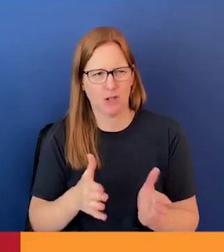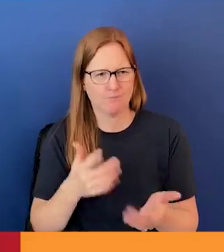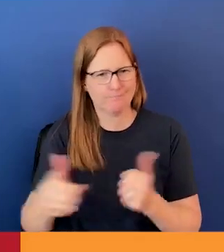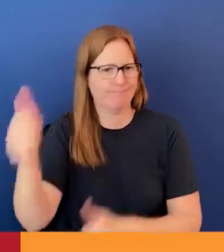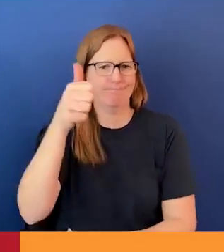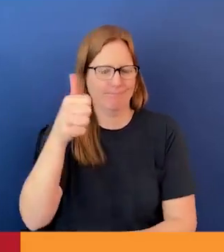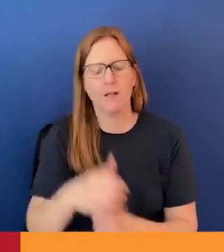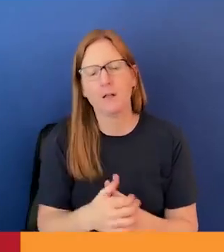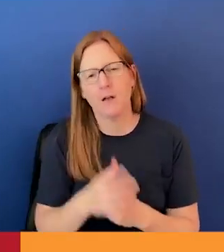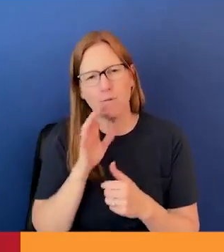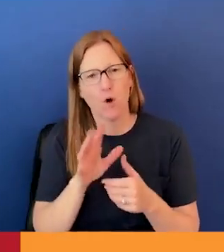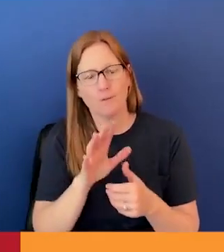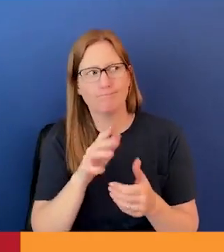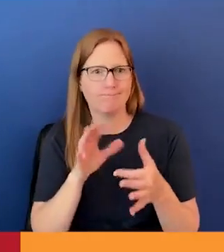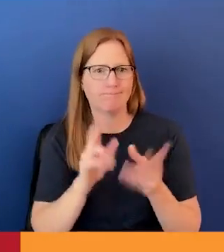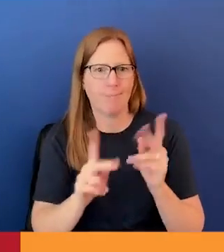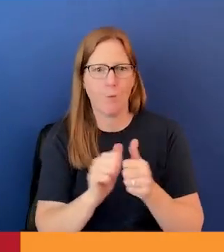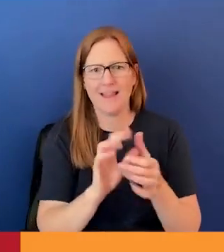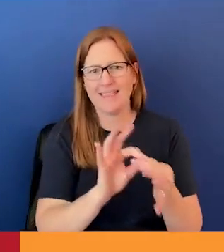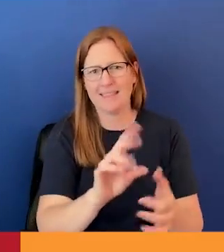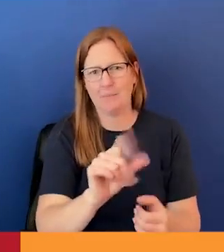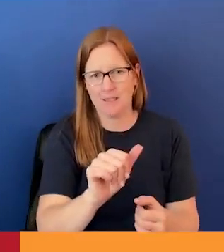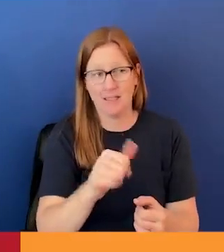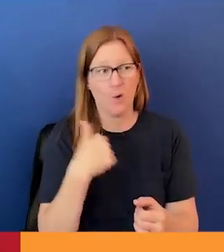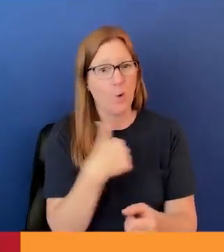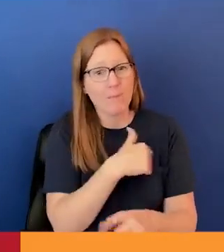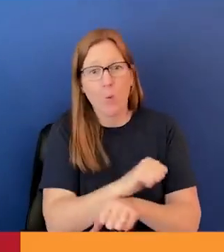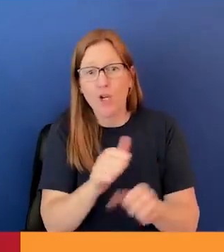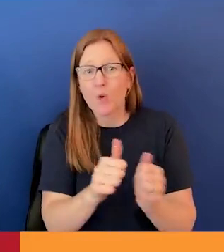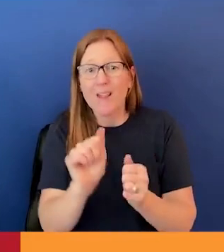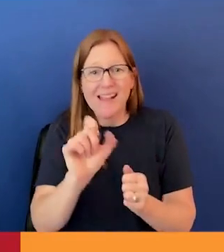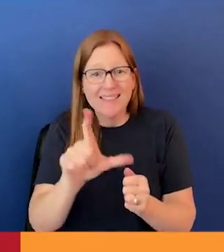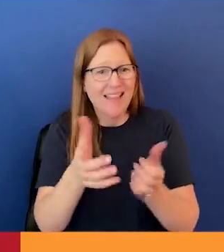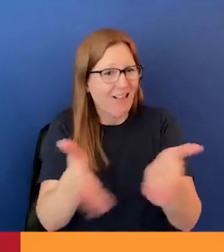We've been working across ACL on this challenge, and we're excited to be able to explain more to you today